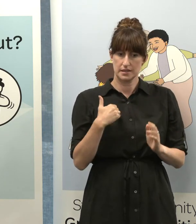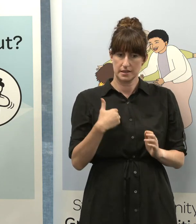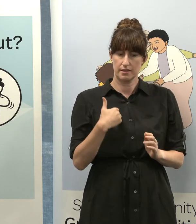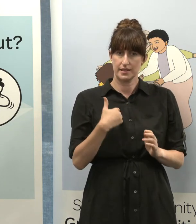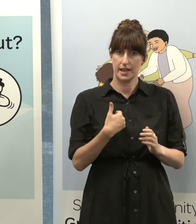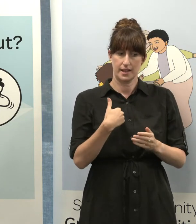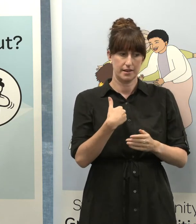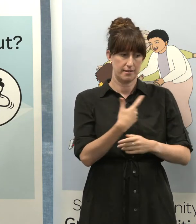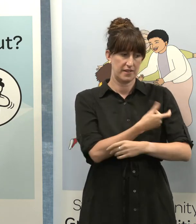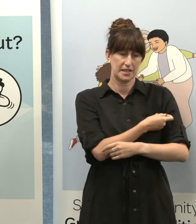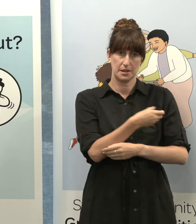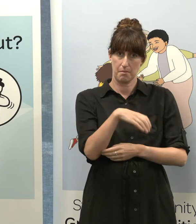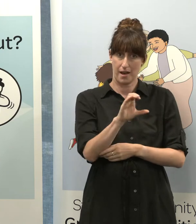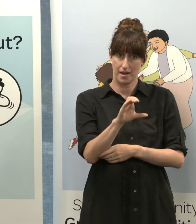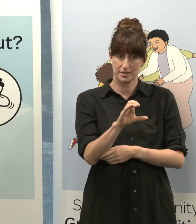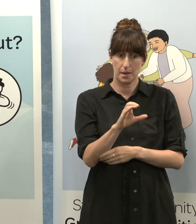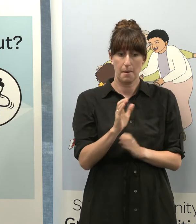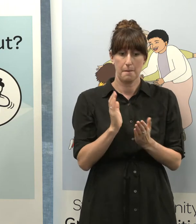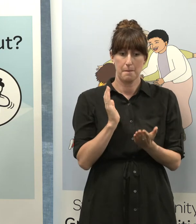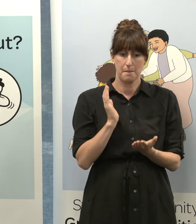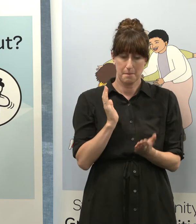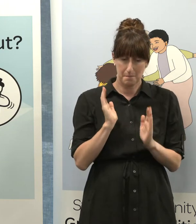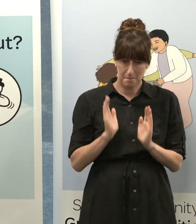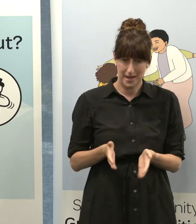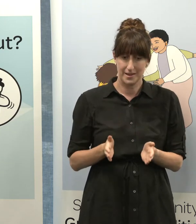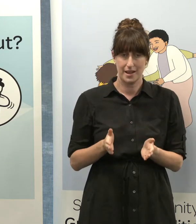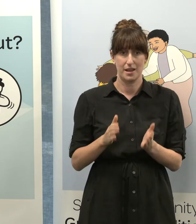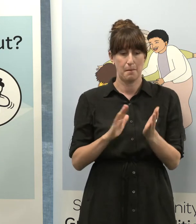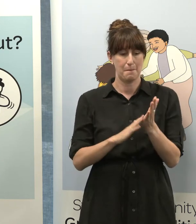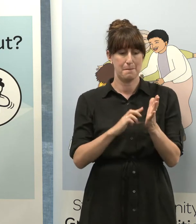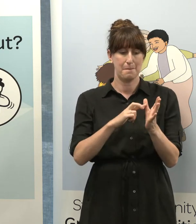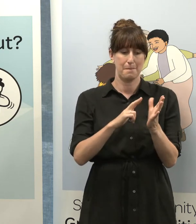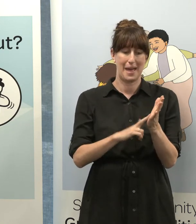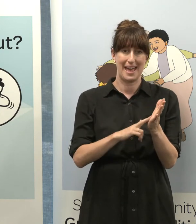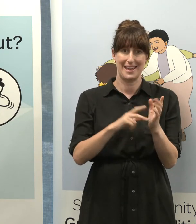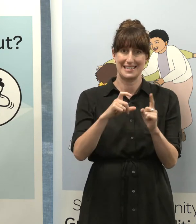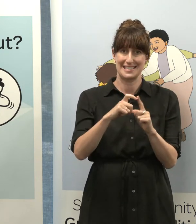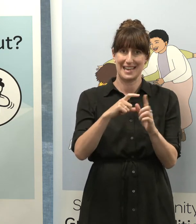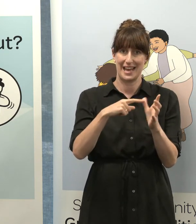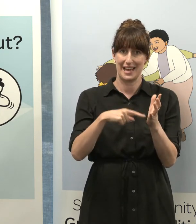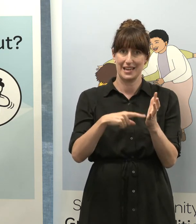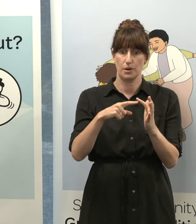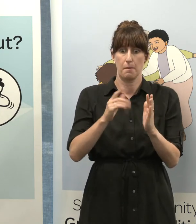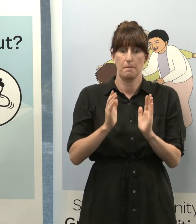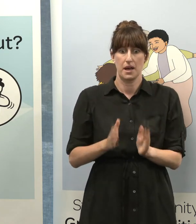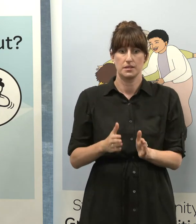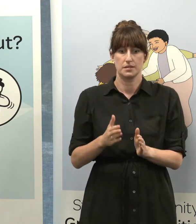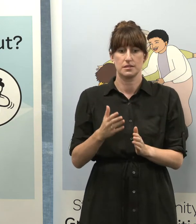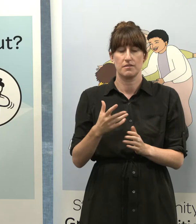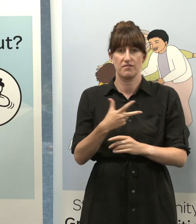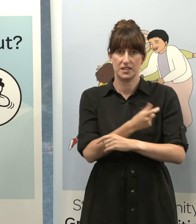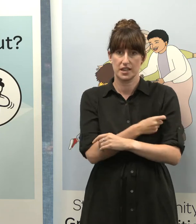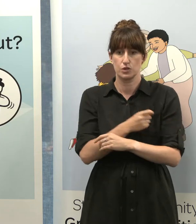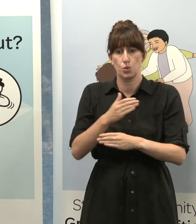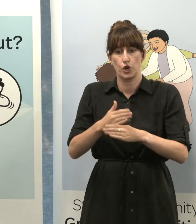vaccination certificates, COVID vaccination certificates for entering some places under the red settings, mandates are